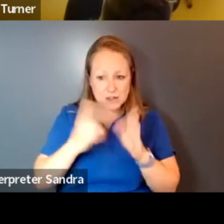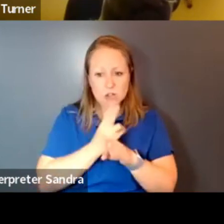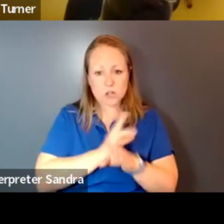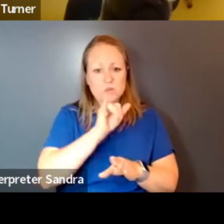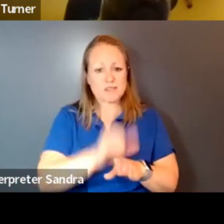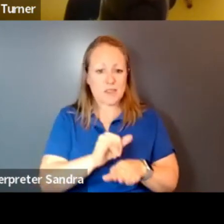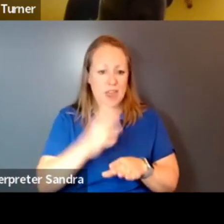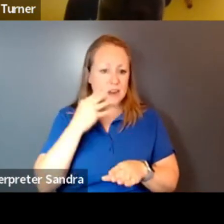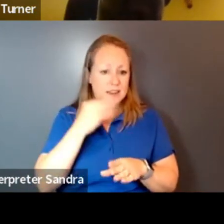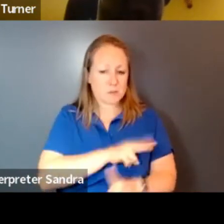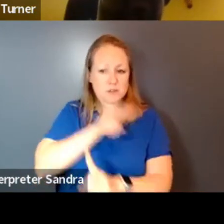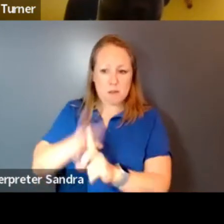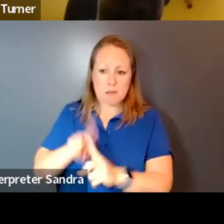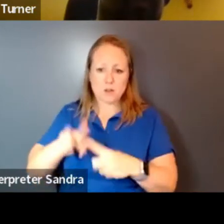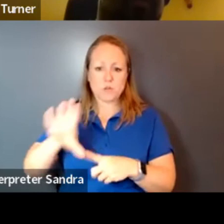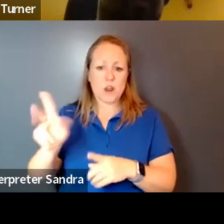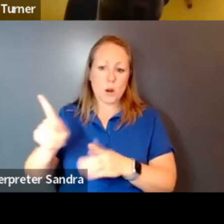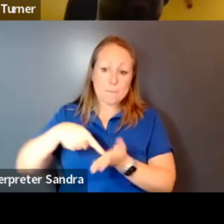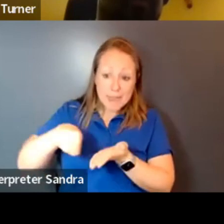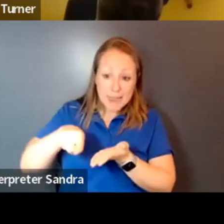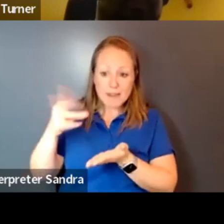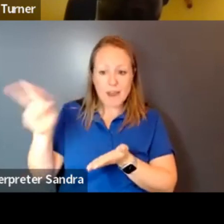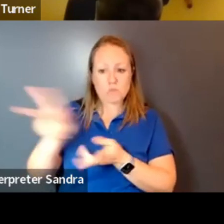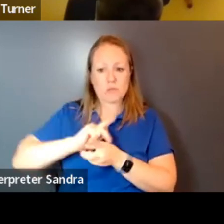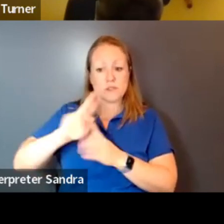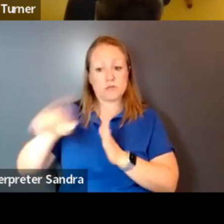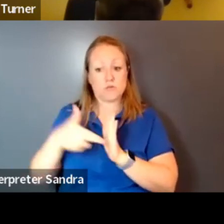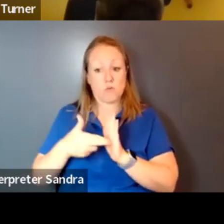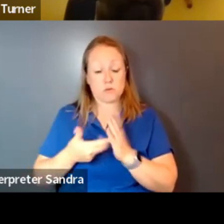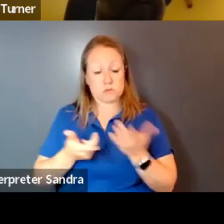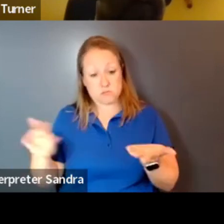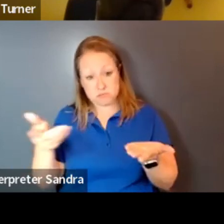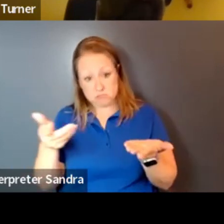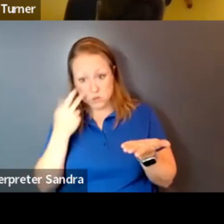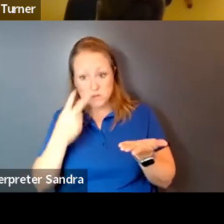professional roles. Have you seen it work well in support